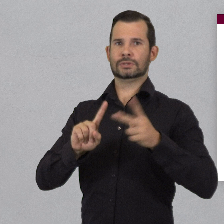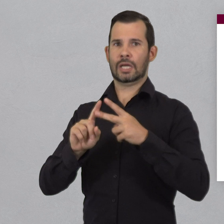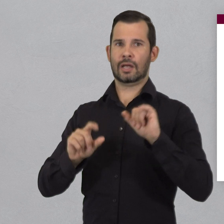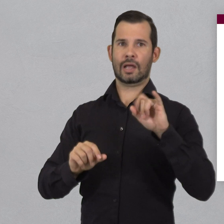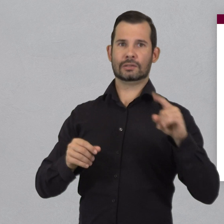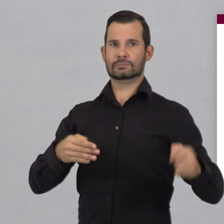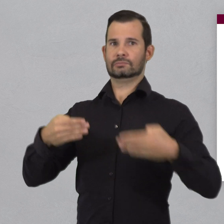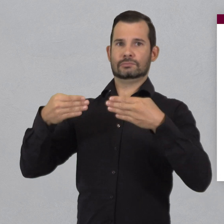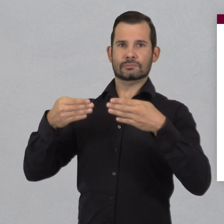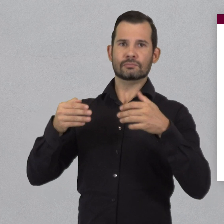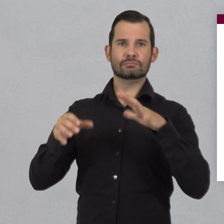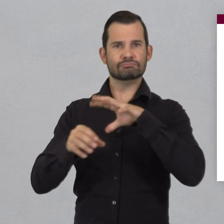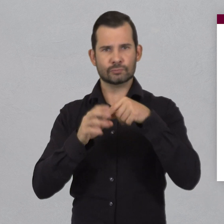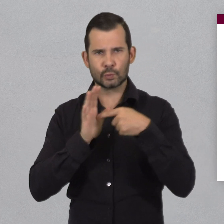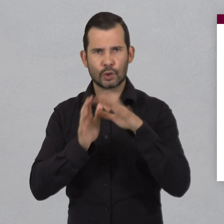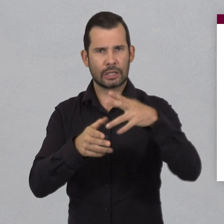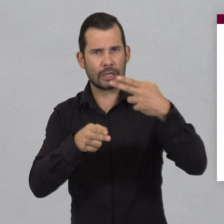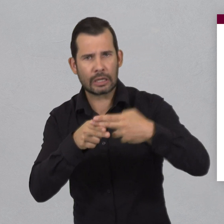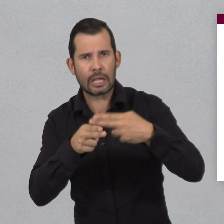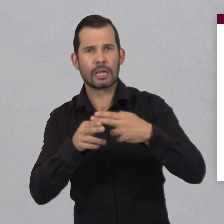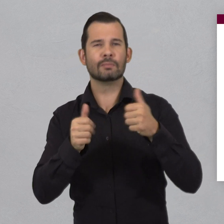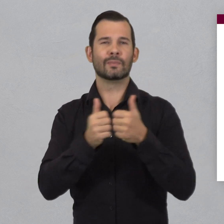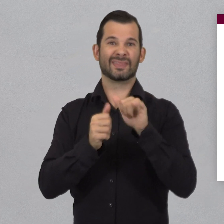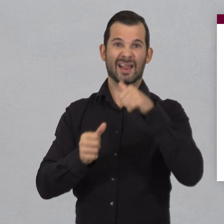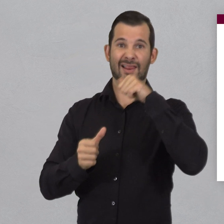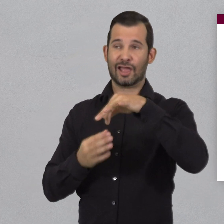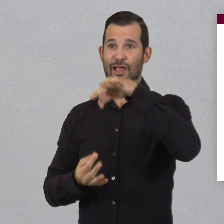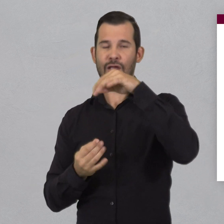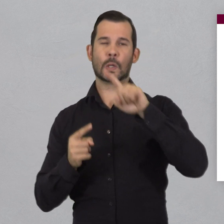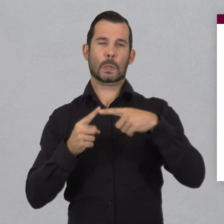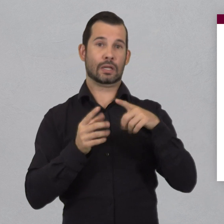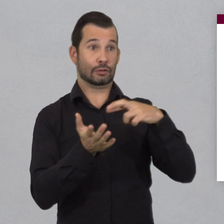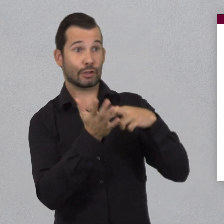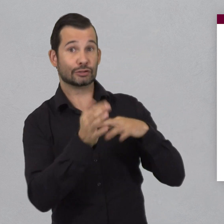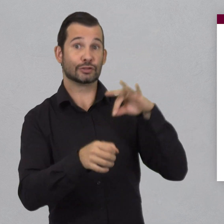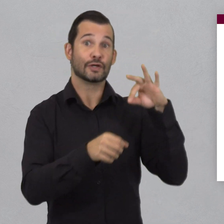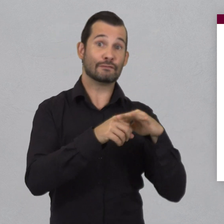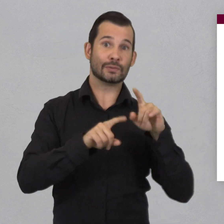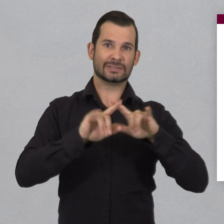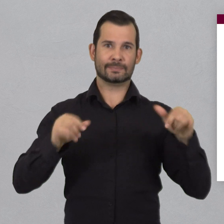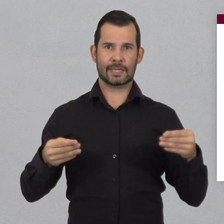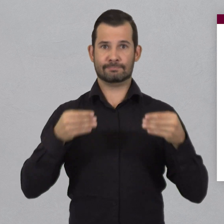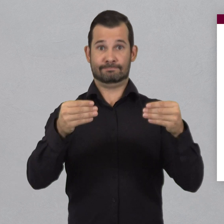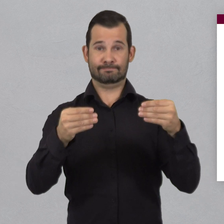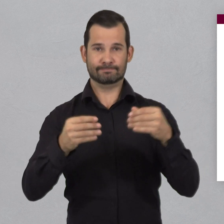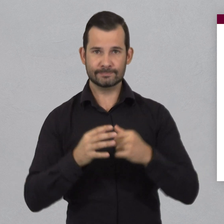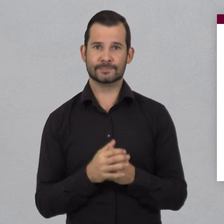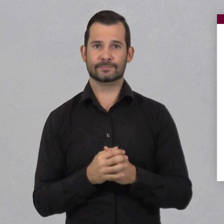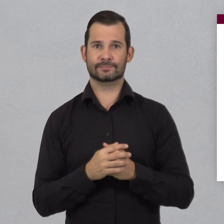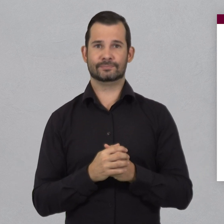piece of ID showing your name along with this letter when you register and vote.